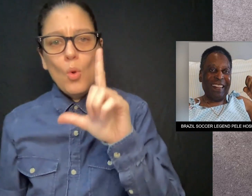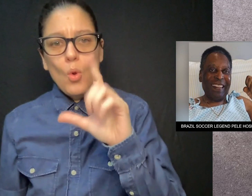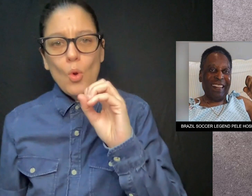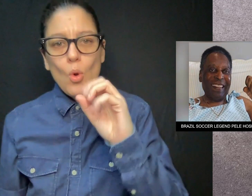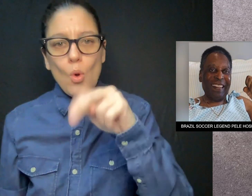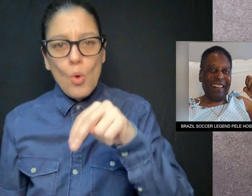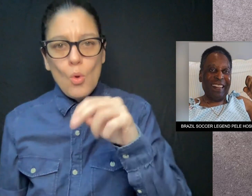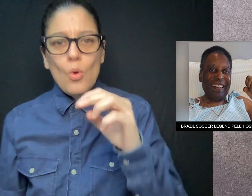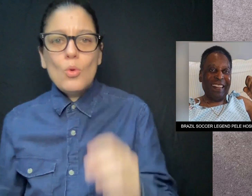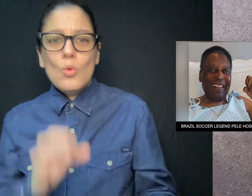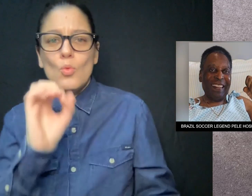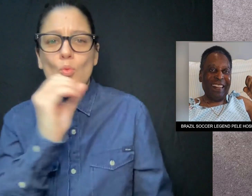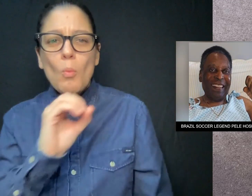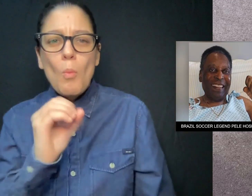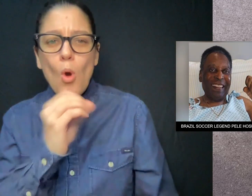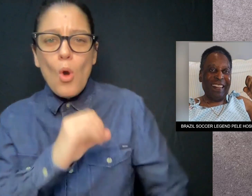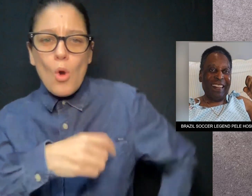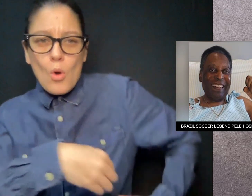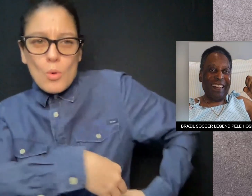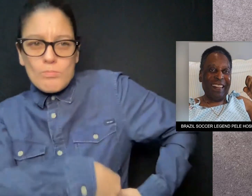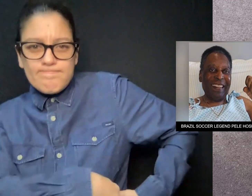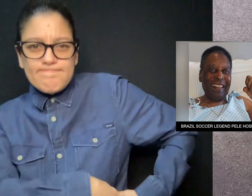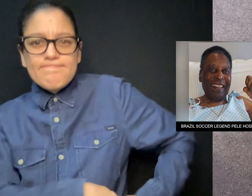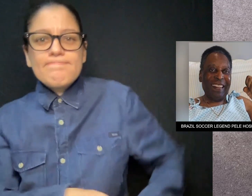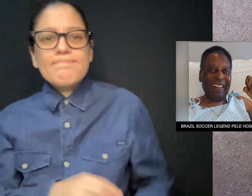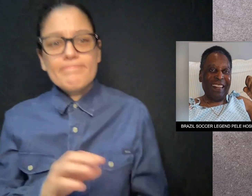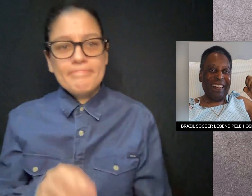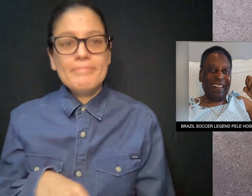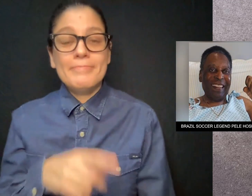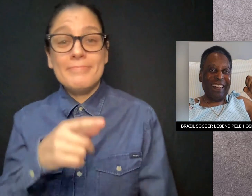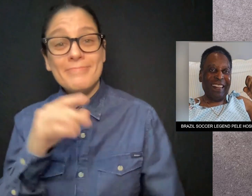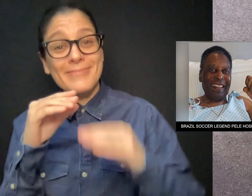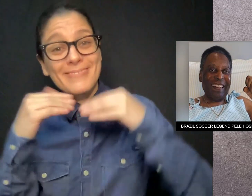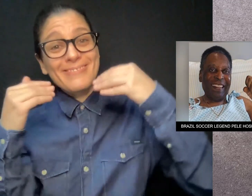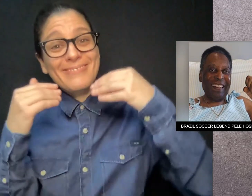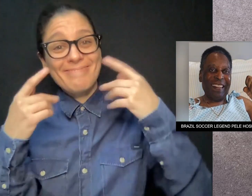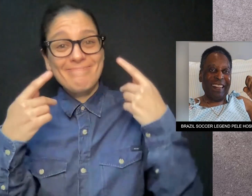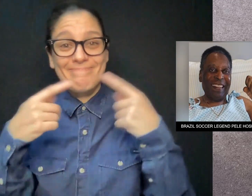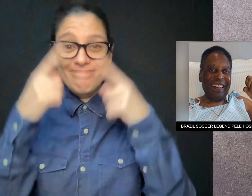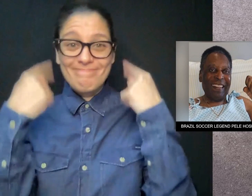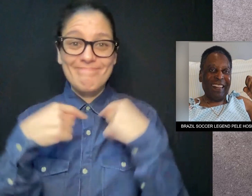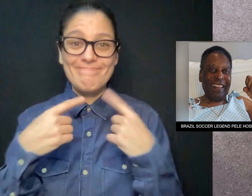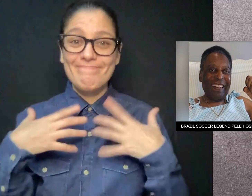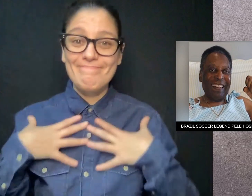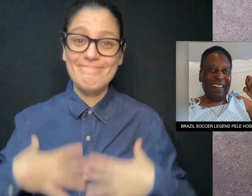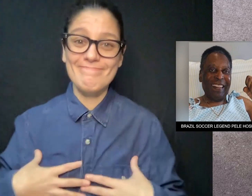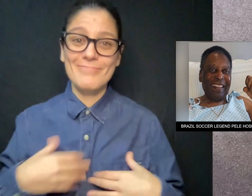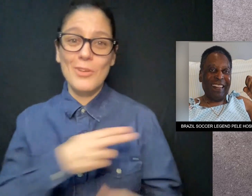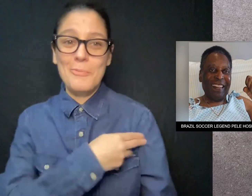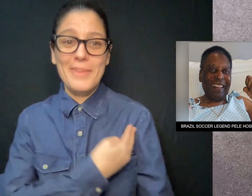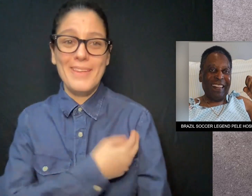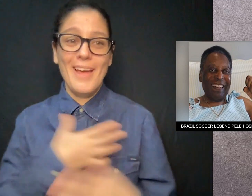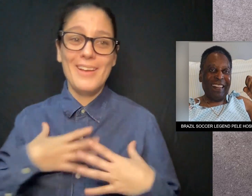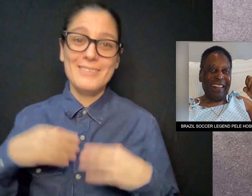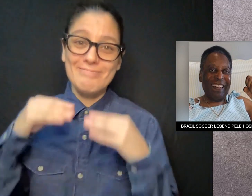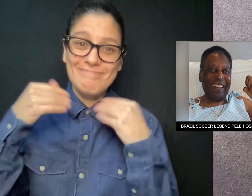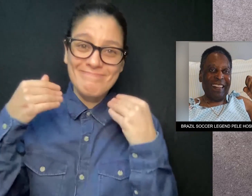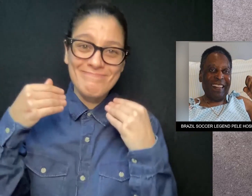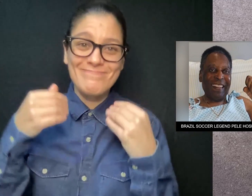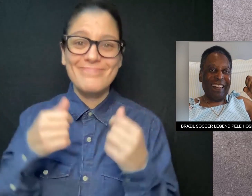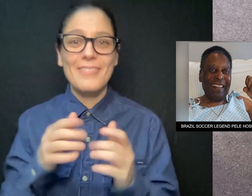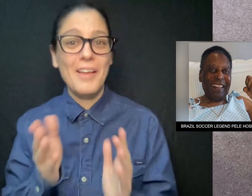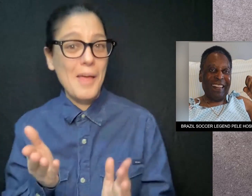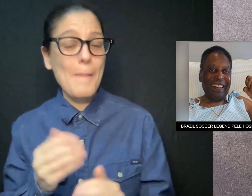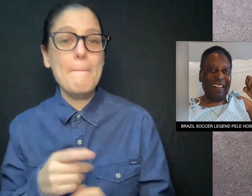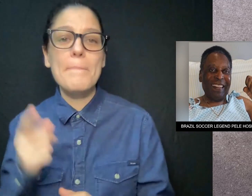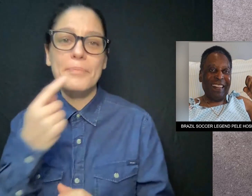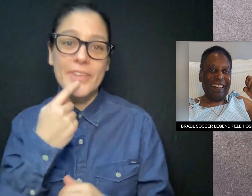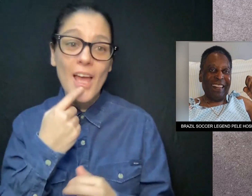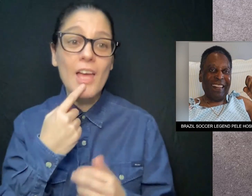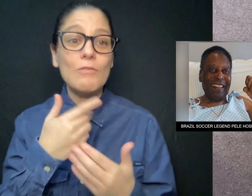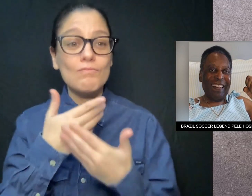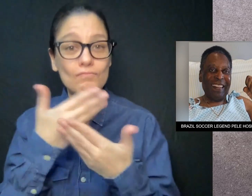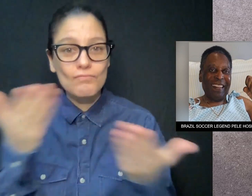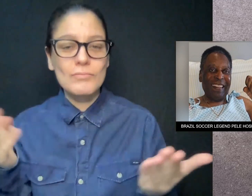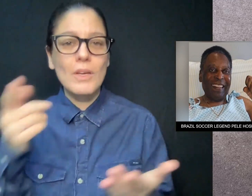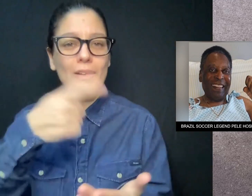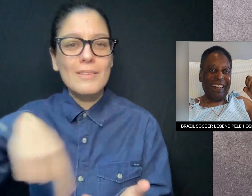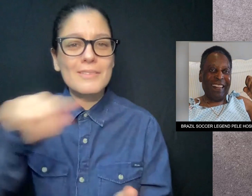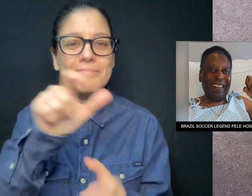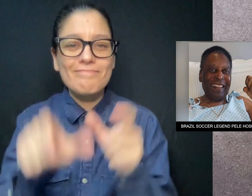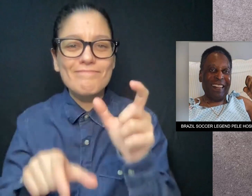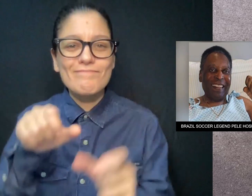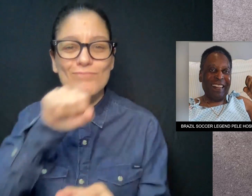for a tumor in his colon he released this picture of him smiling in his hospital gown he sent a